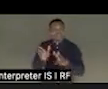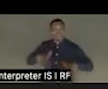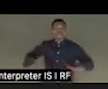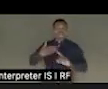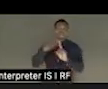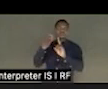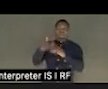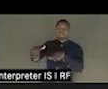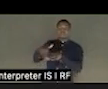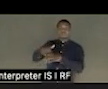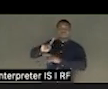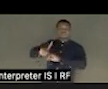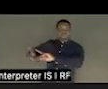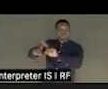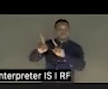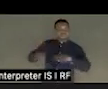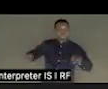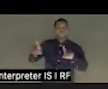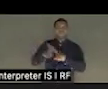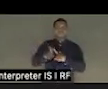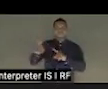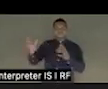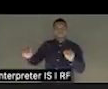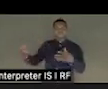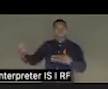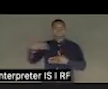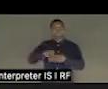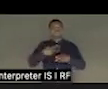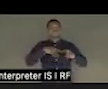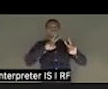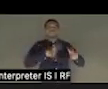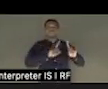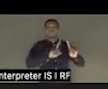very few of them actually test with a diverse group of testers.